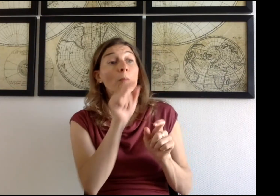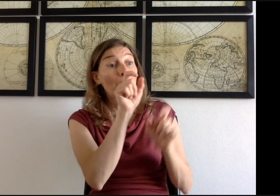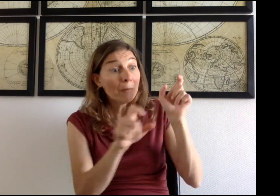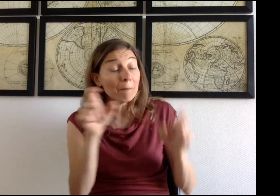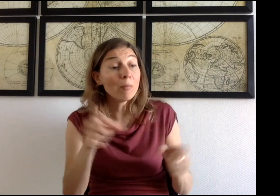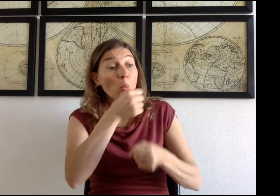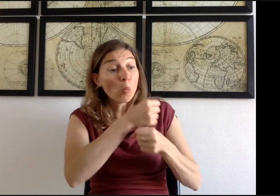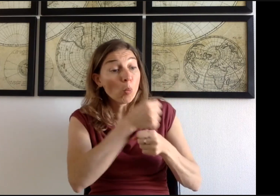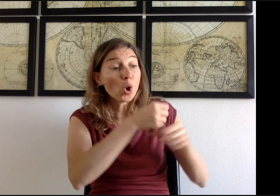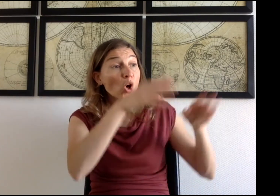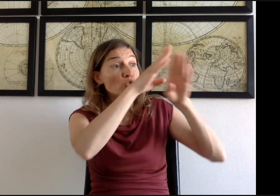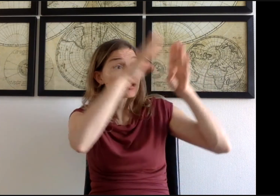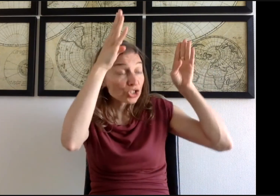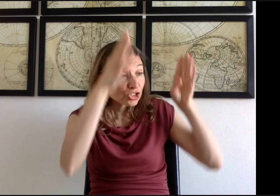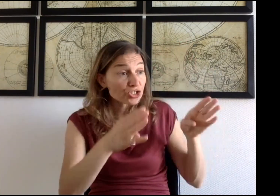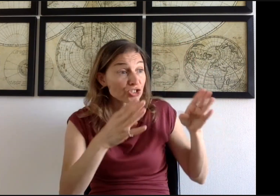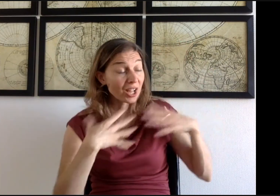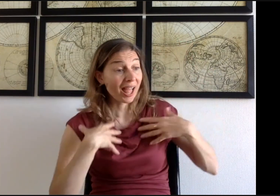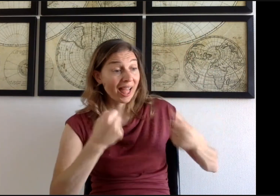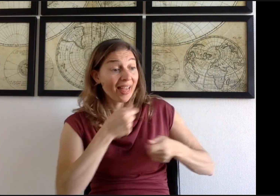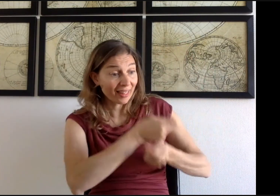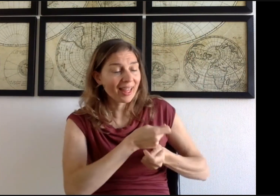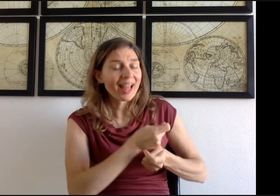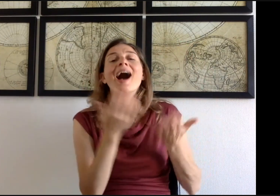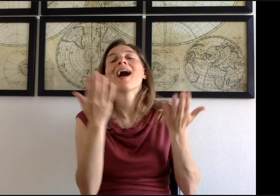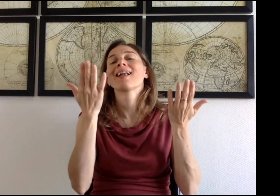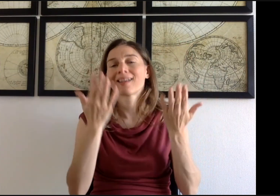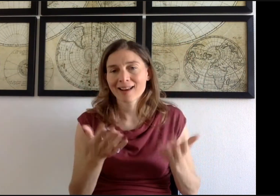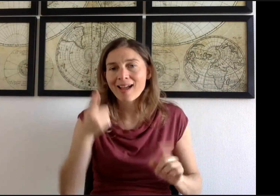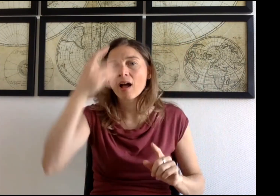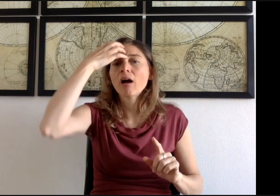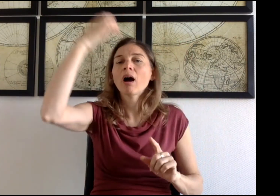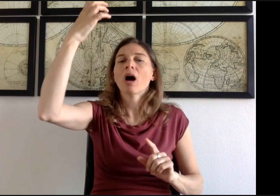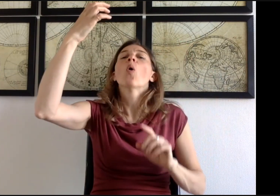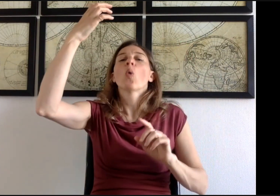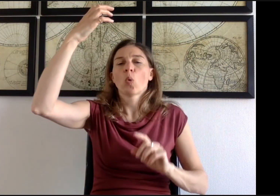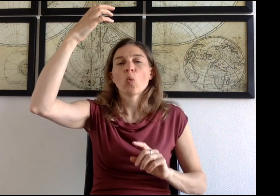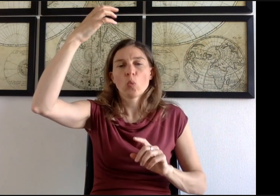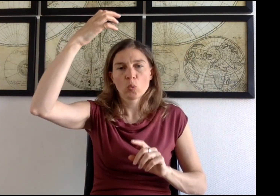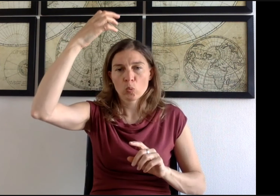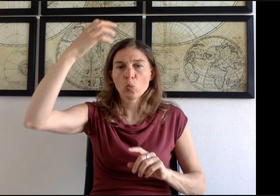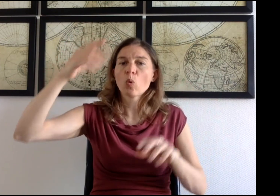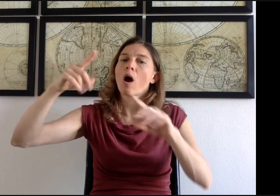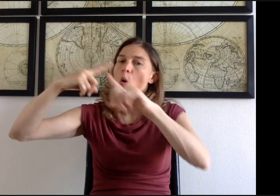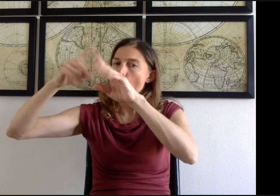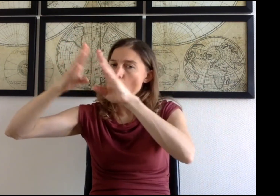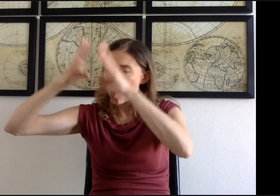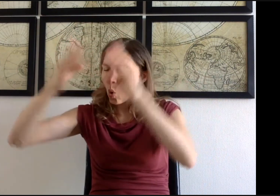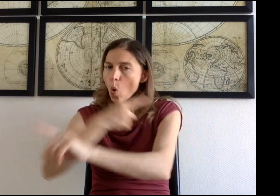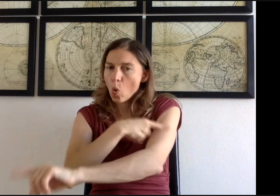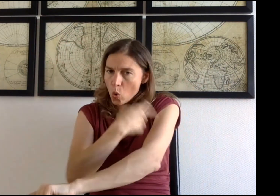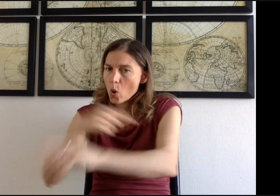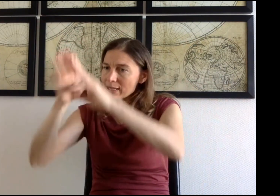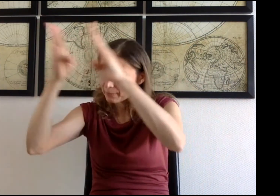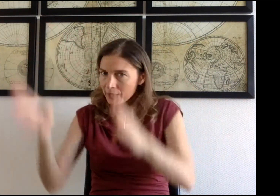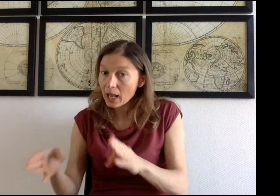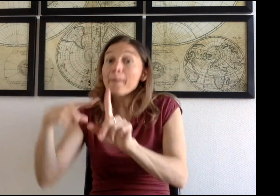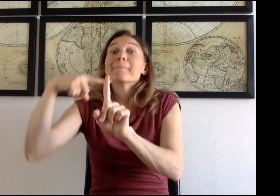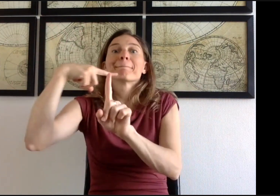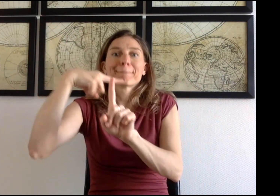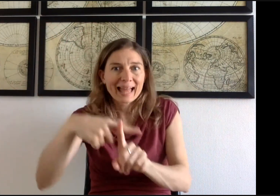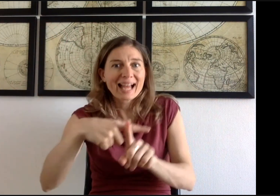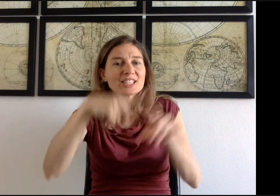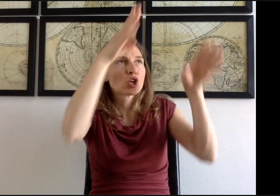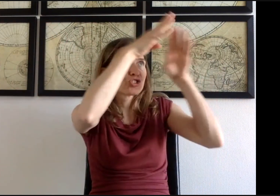They have authority to give this item to the person with disability